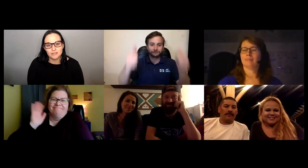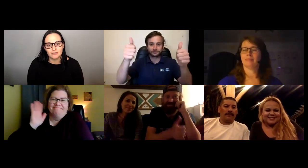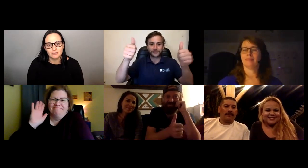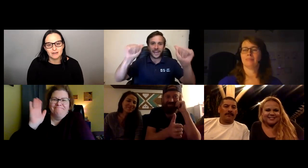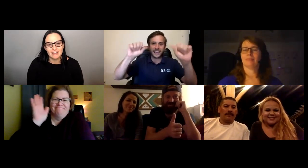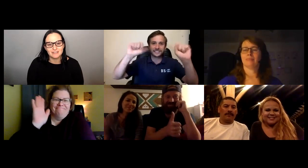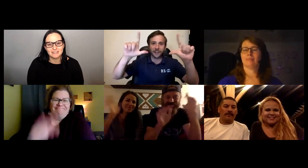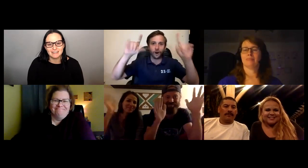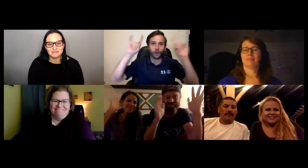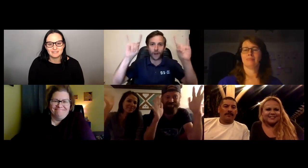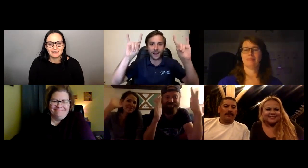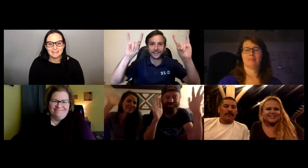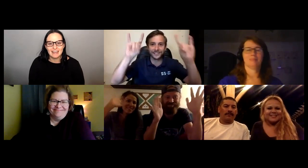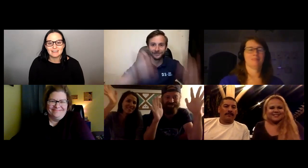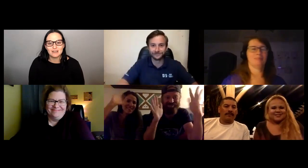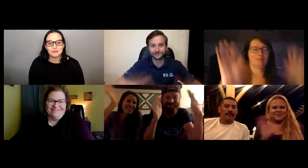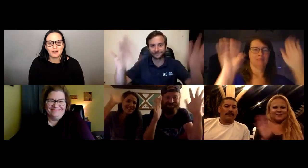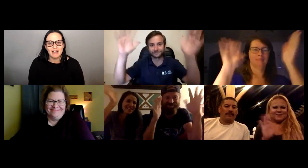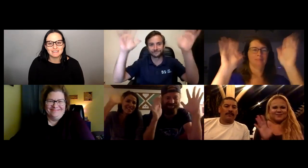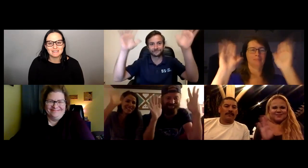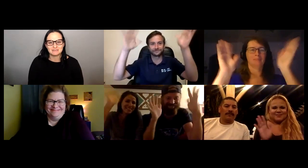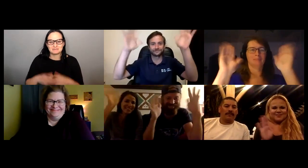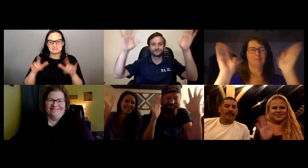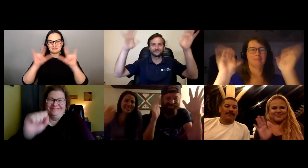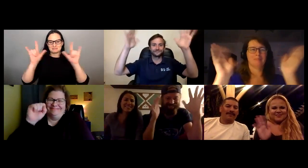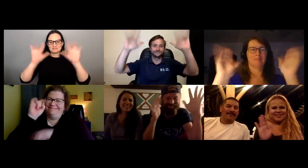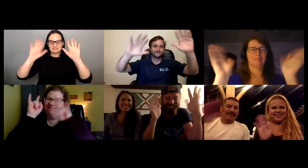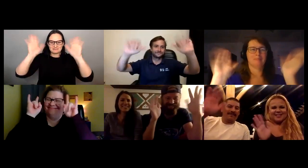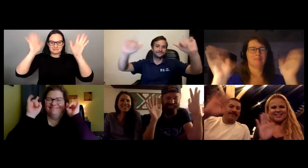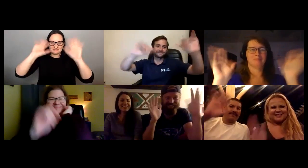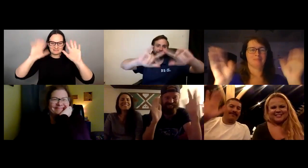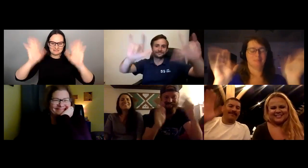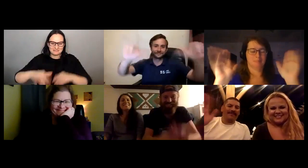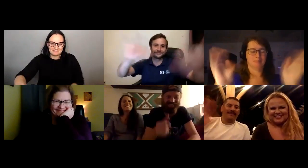everyone have a good night asl rocks